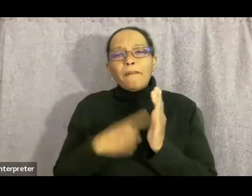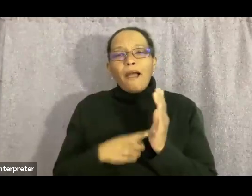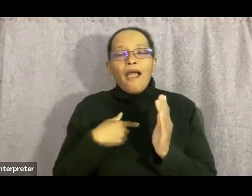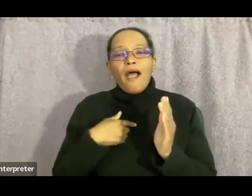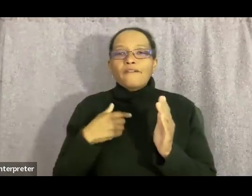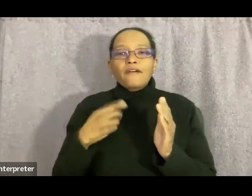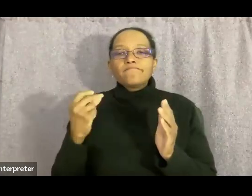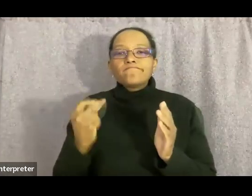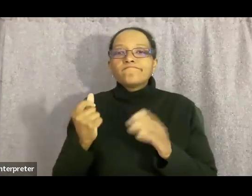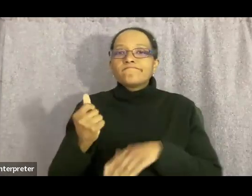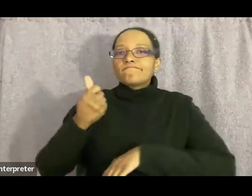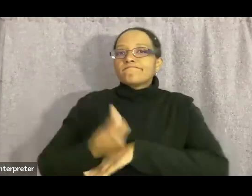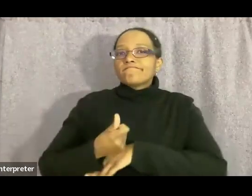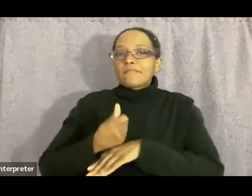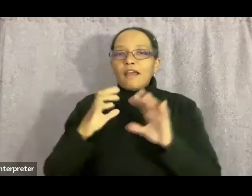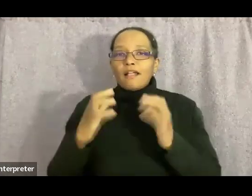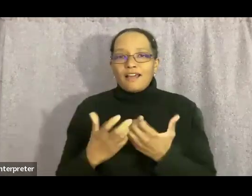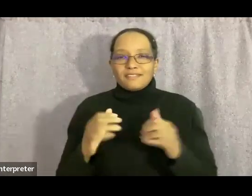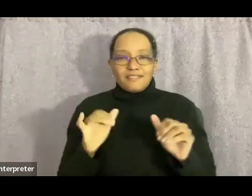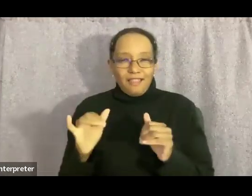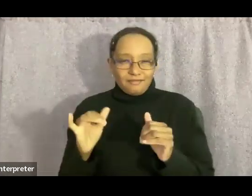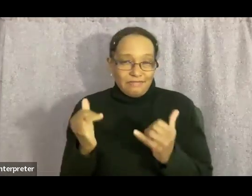but I don't have any one on one sessions or anything.